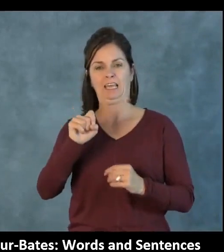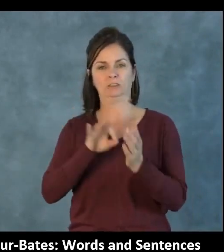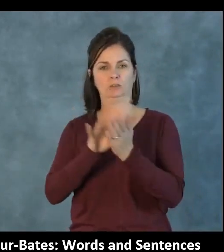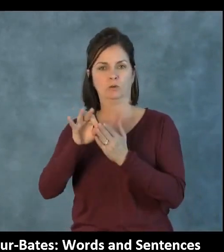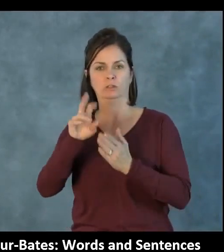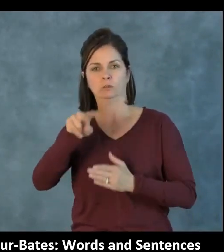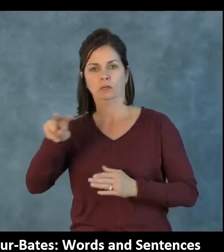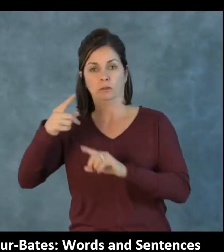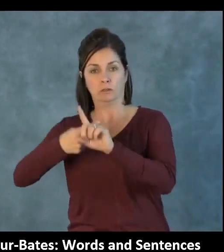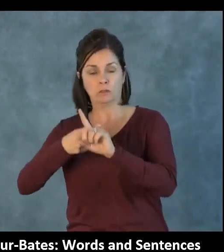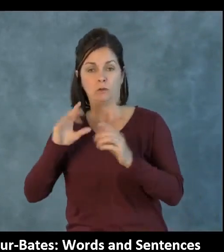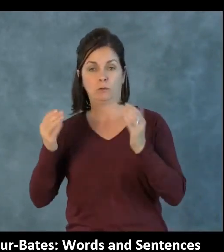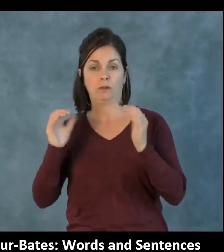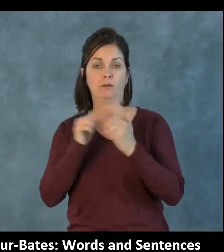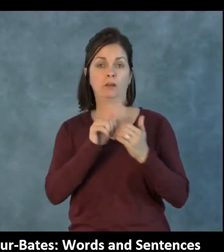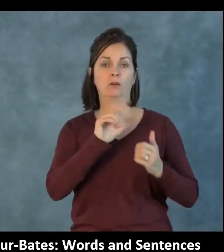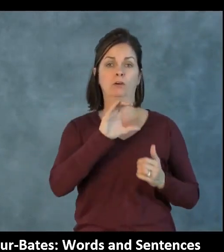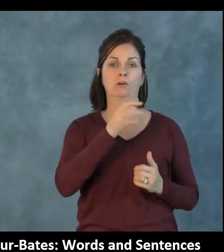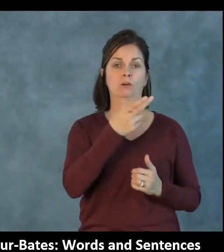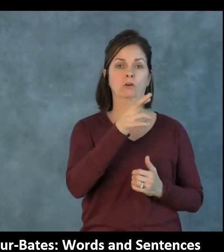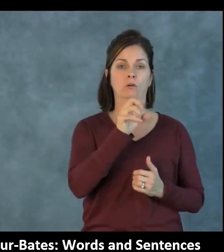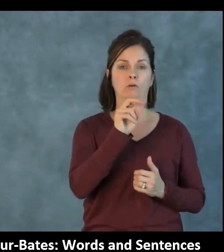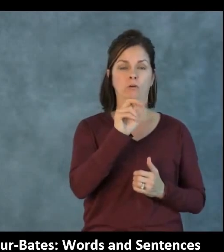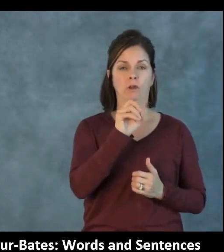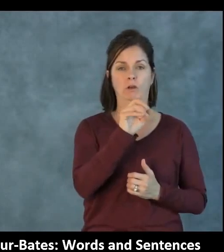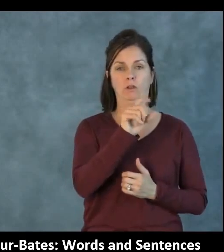Comparing her chronological age to her age score in